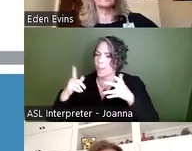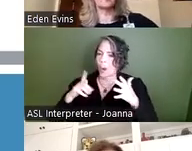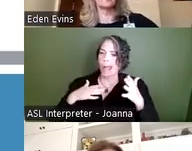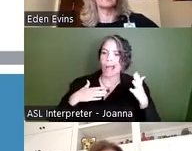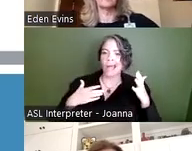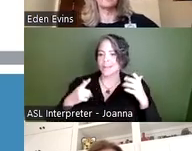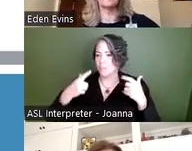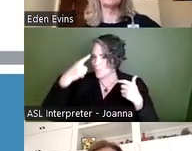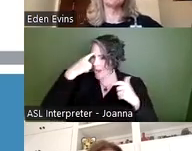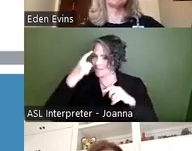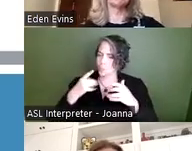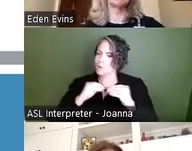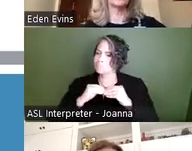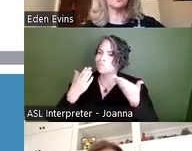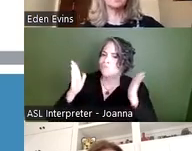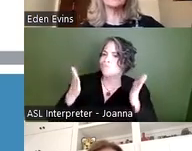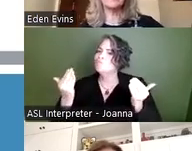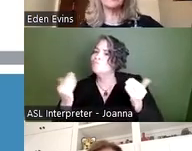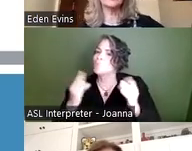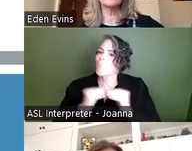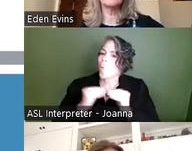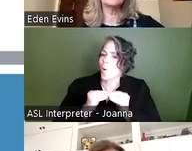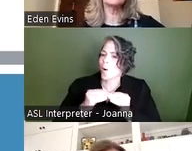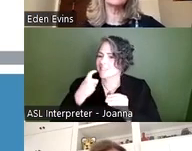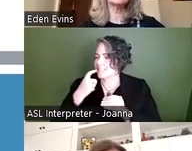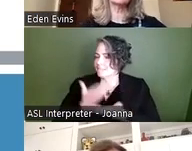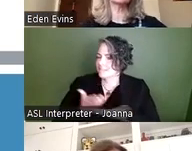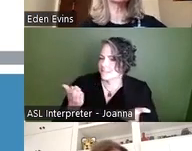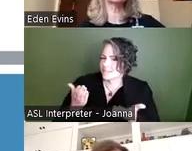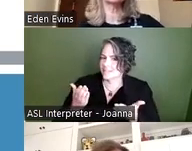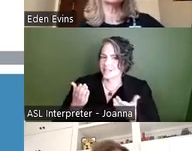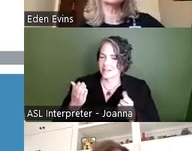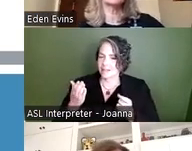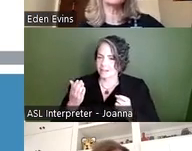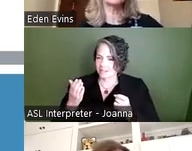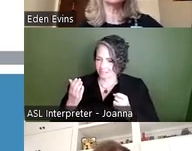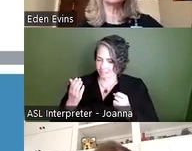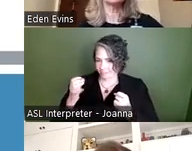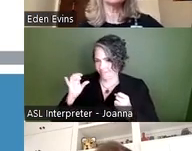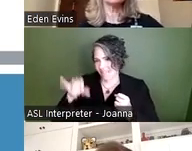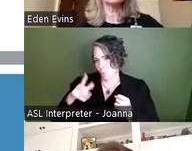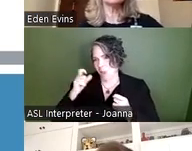So was there a specific question about Zyns and e-cigarettes, just general?